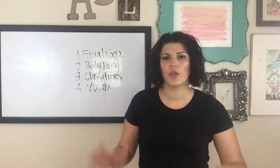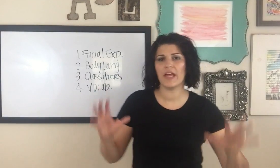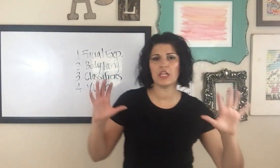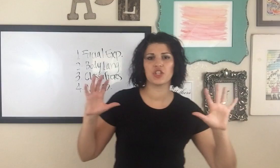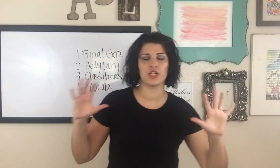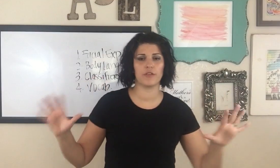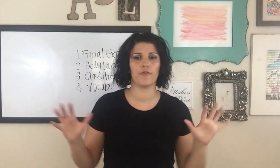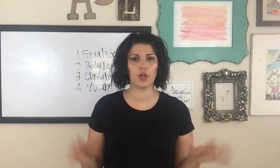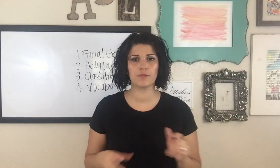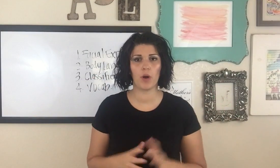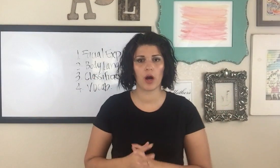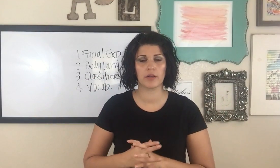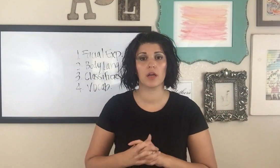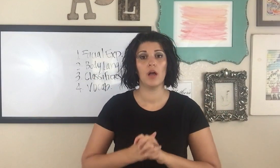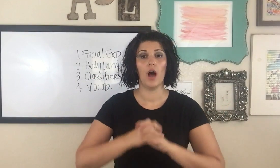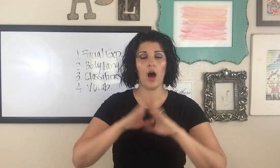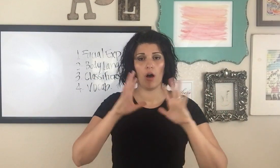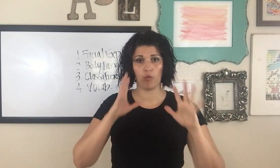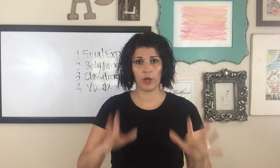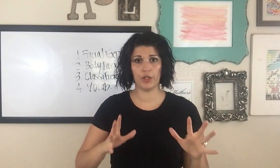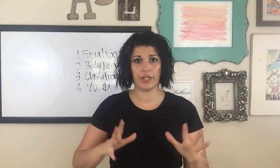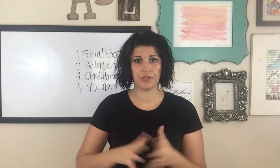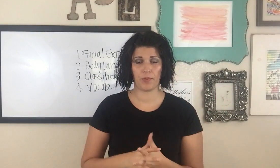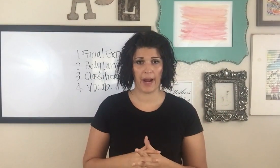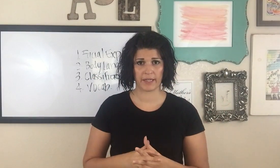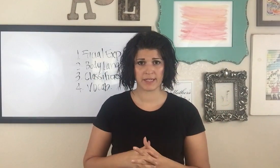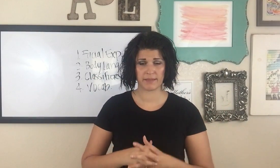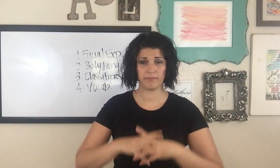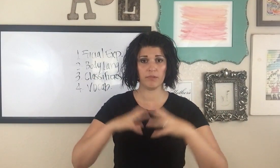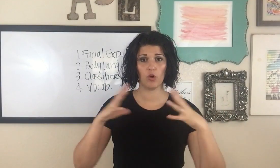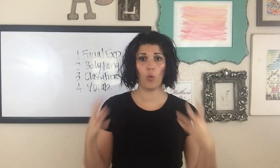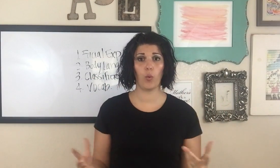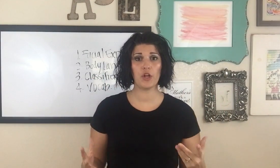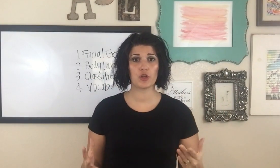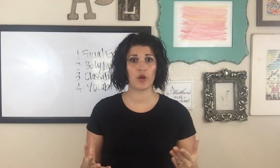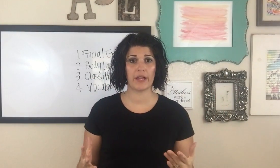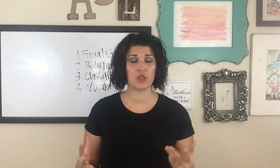So that is just the first part of what you need to practice when you're trying